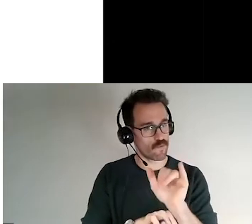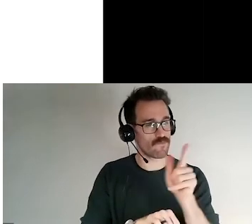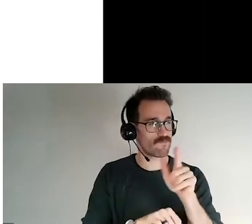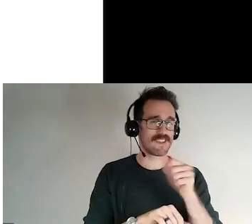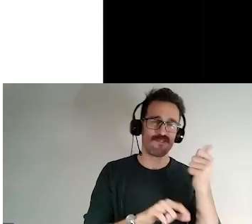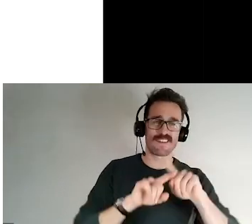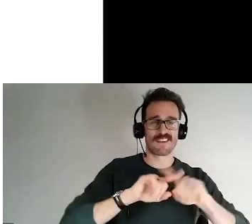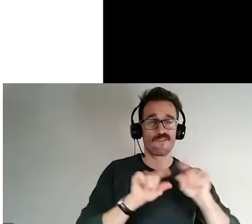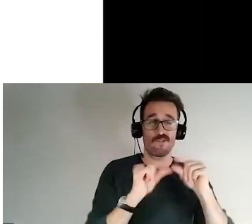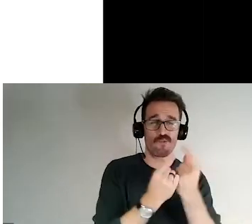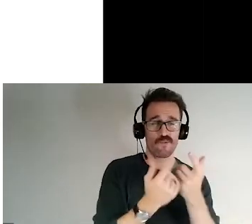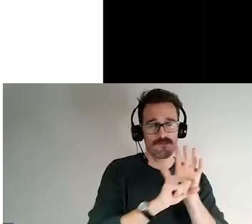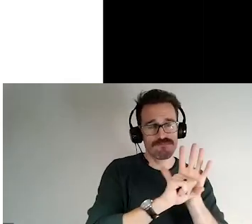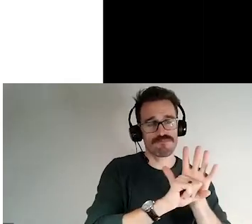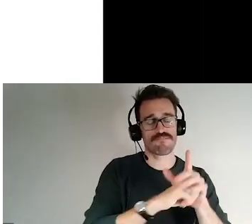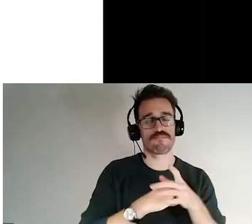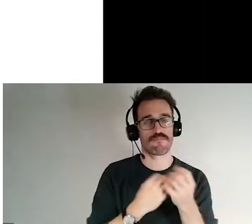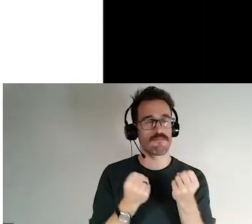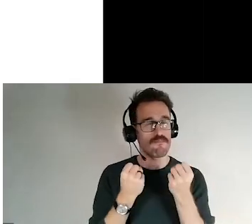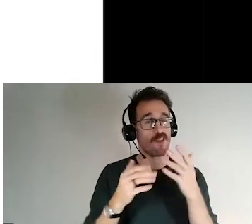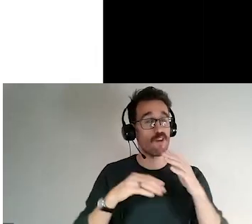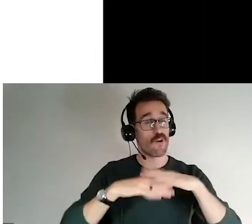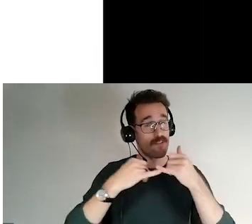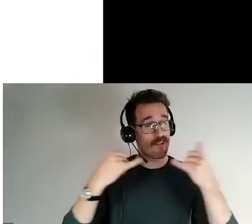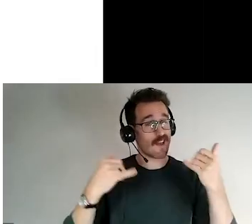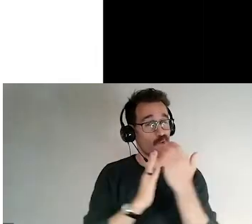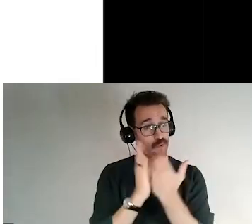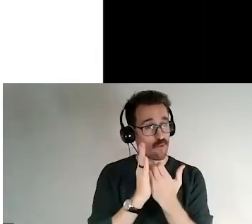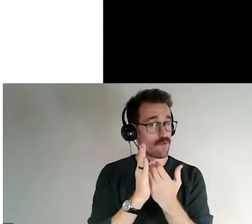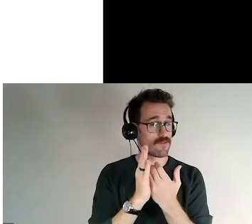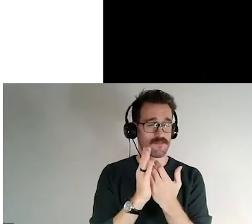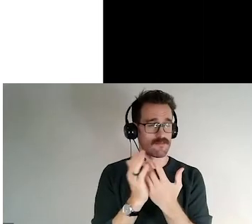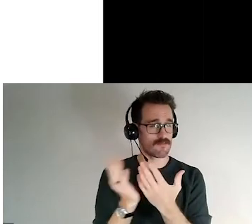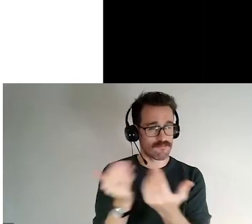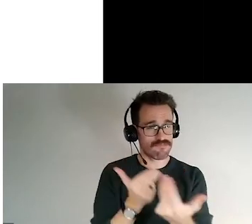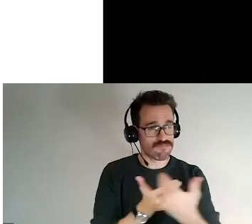and we have multiple online course offerings. I invite everyone to have a look, there are more